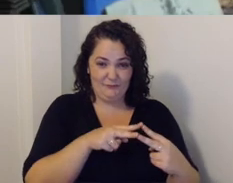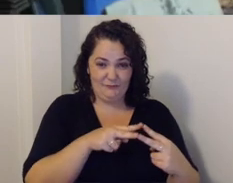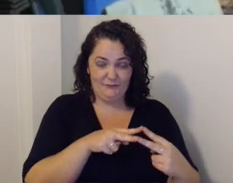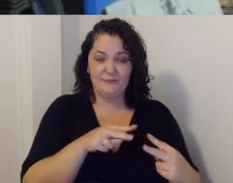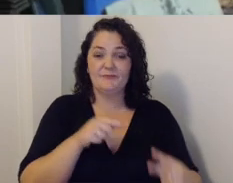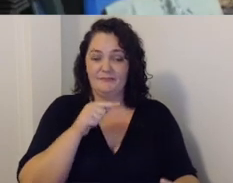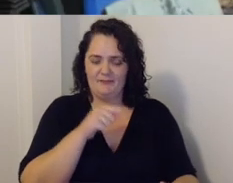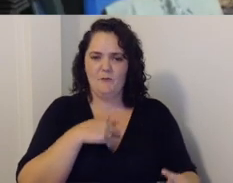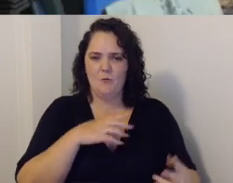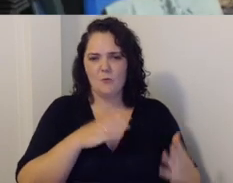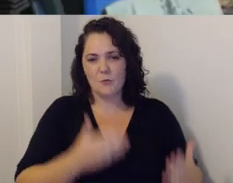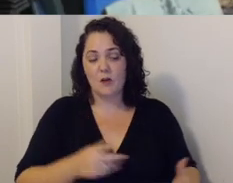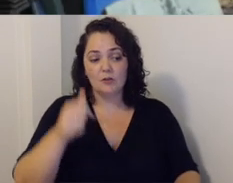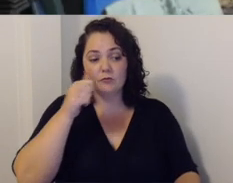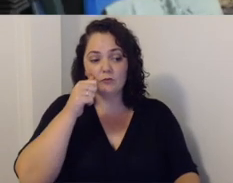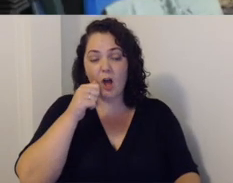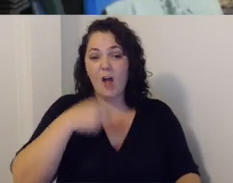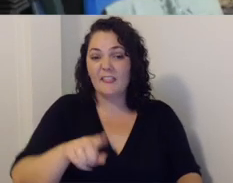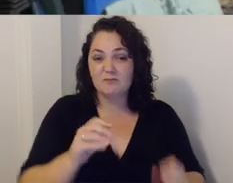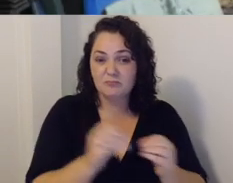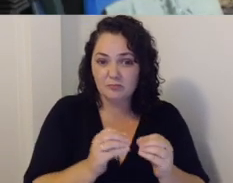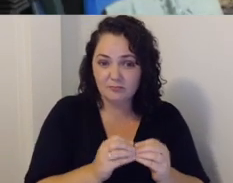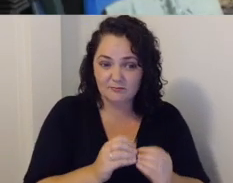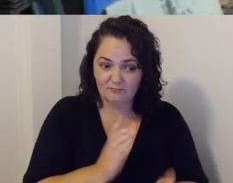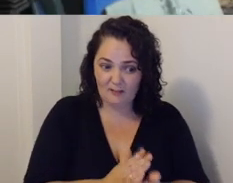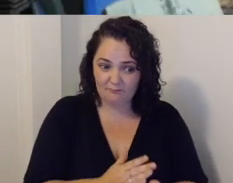covid knowing that here in Brisbane we're looking at another week of wearing masks it looks like, is